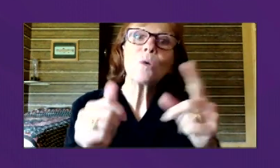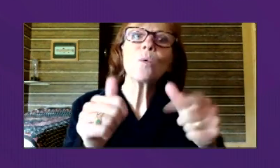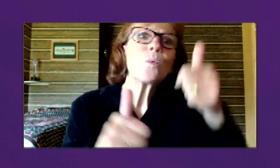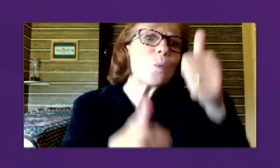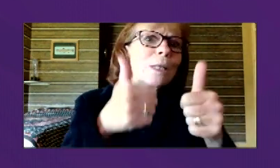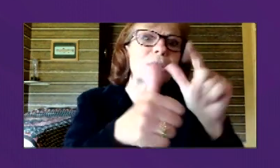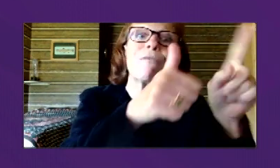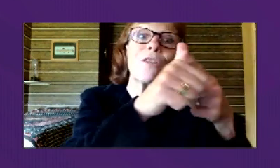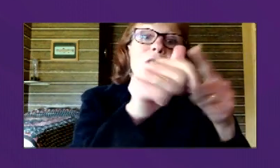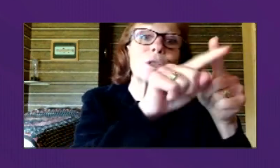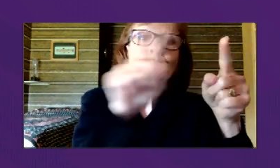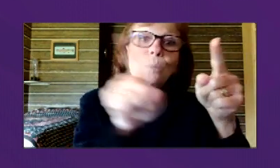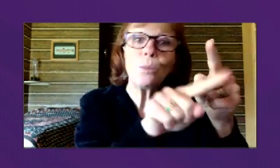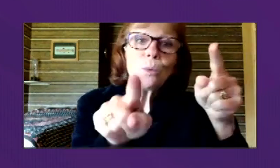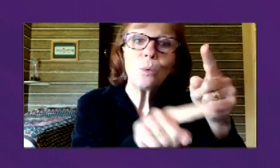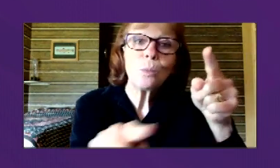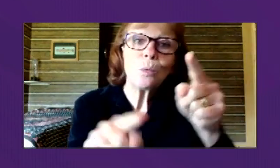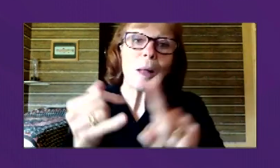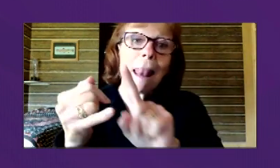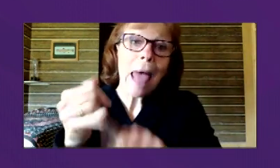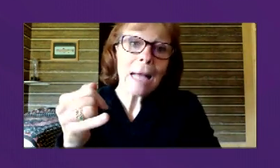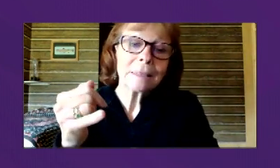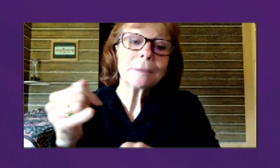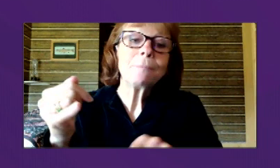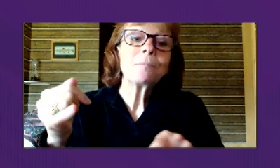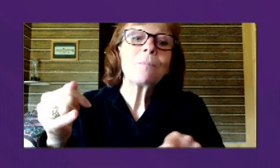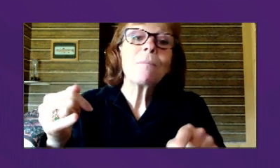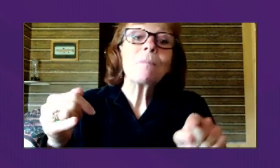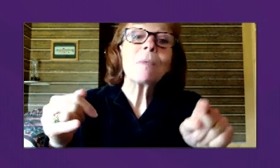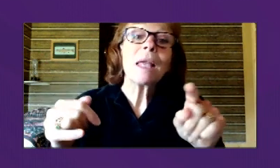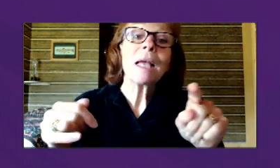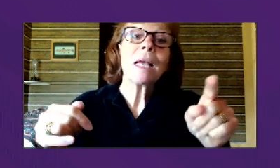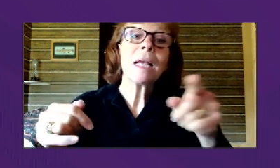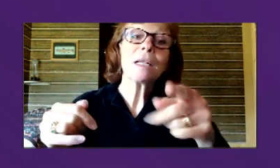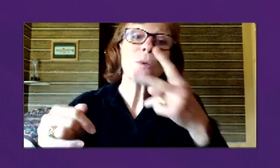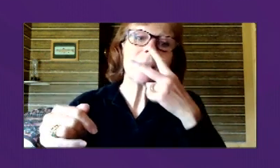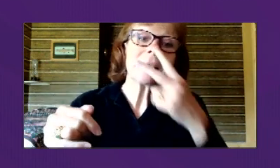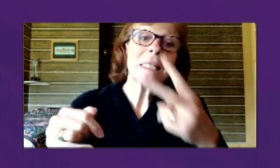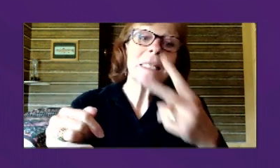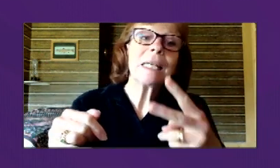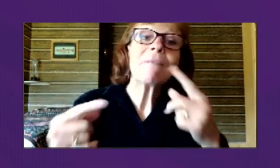Between the lines in light blue are famous quotes of both white Americans and Native Americans.